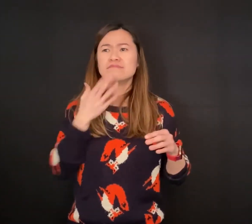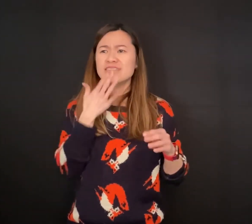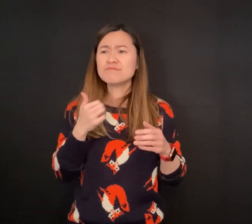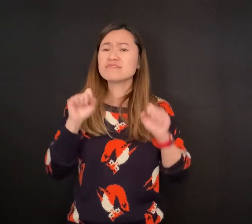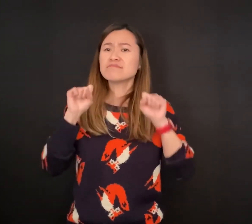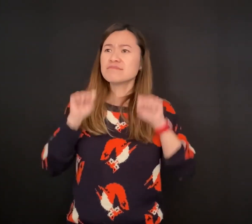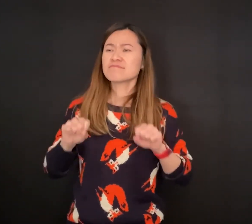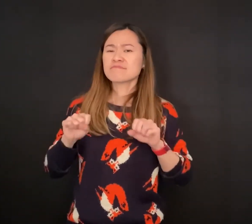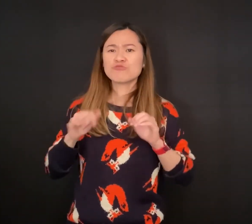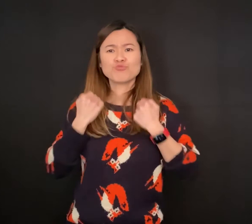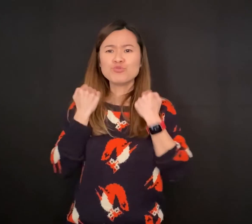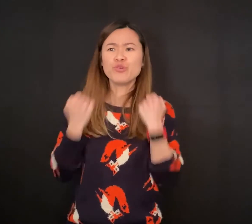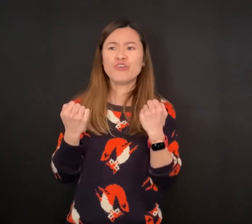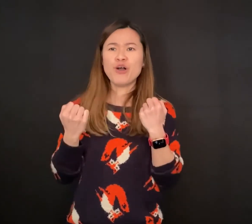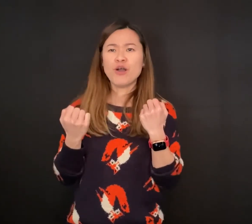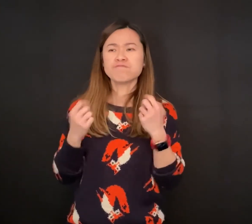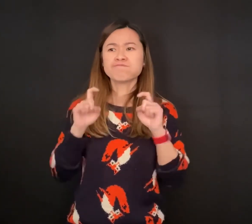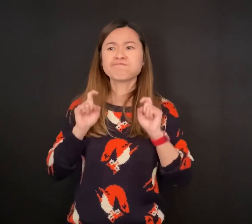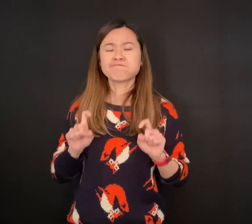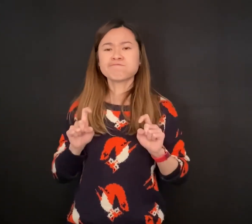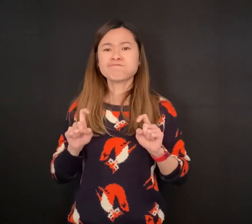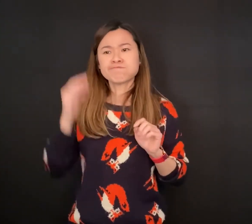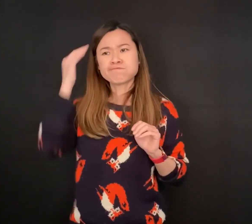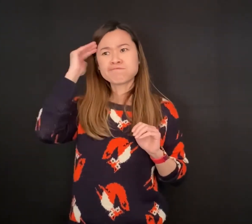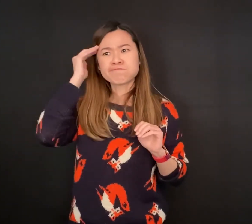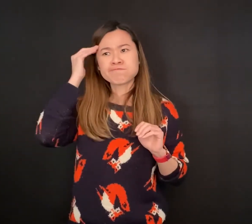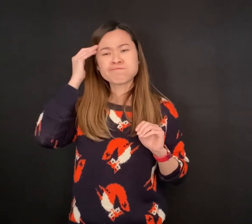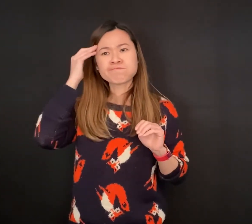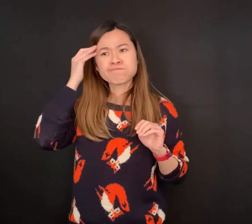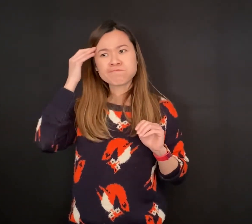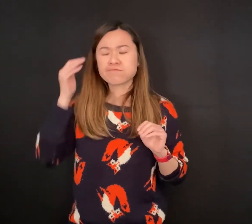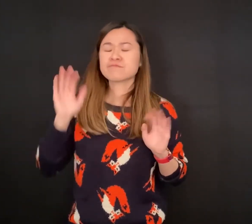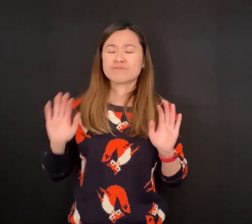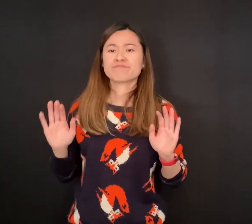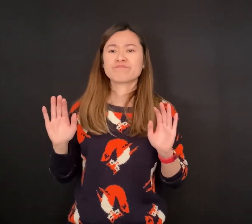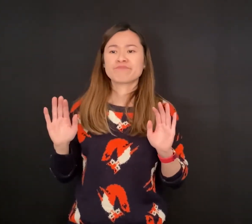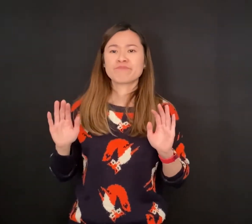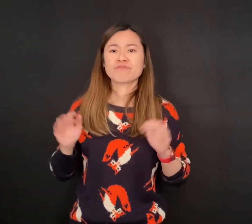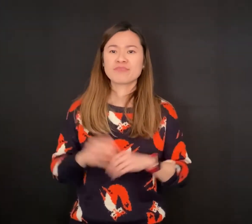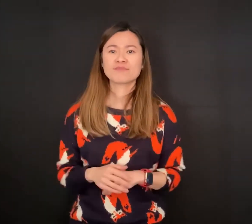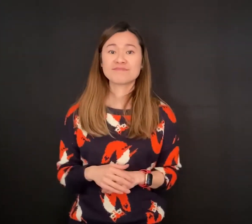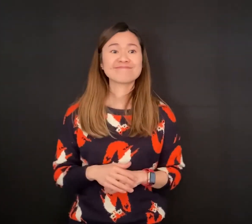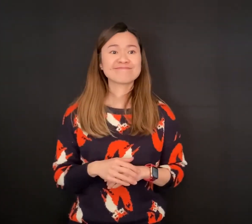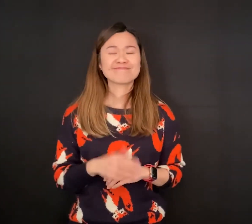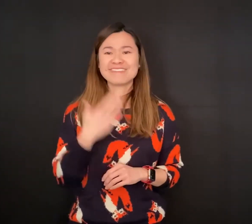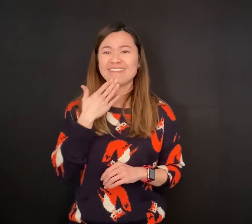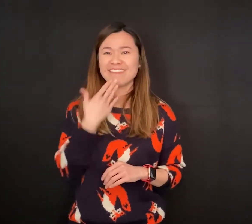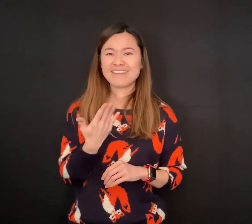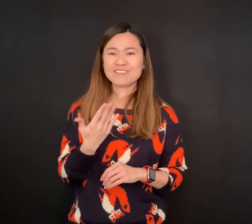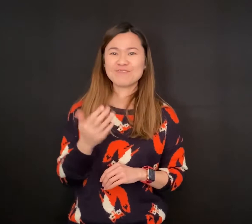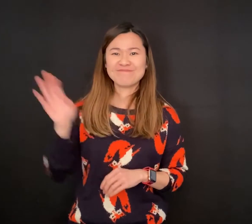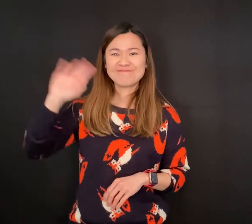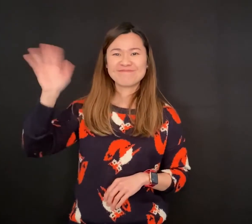Just stay strong. Stay determined. Thank you. Bye.